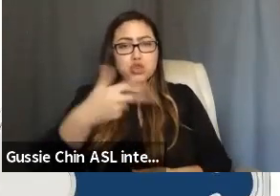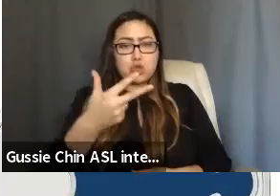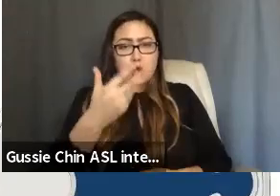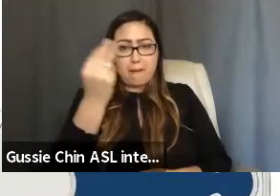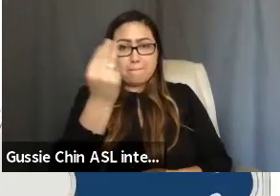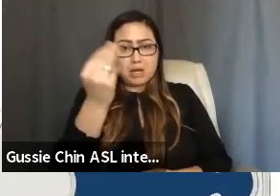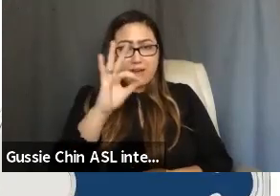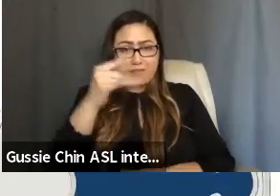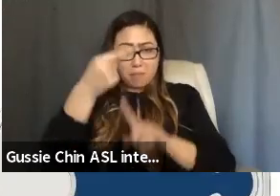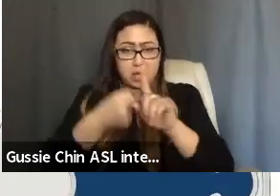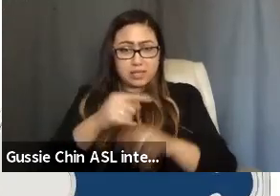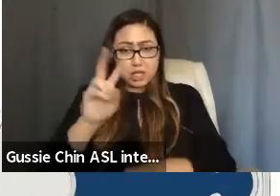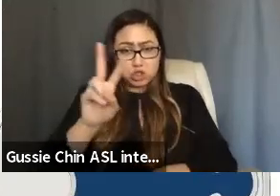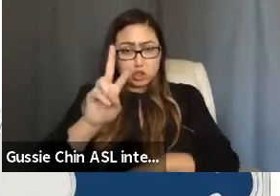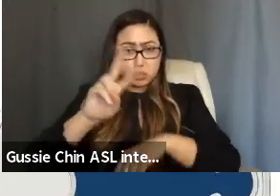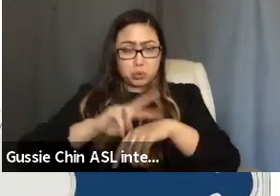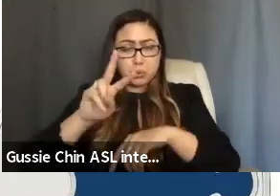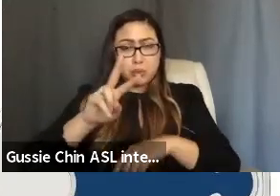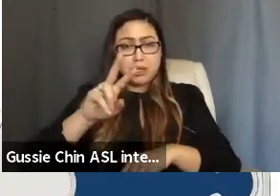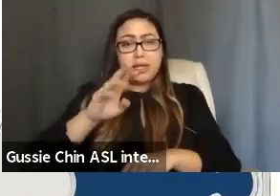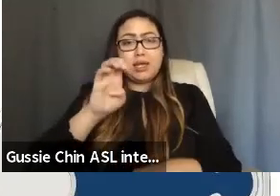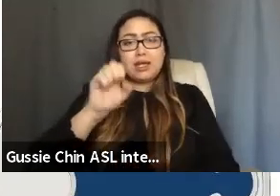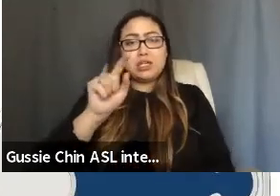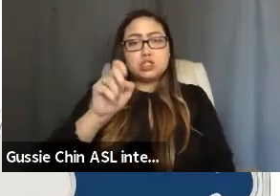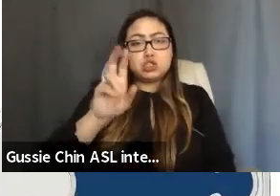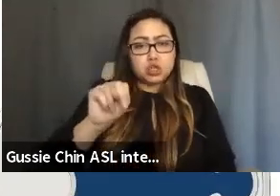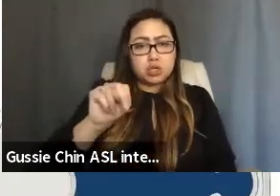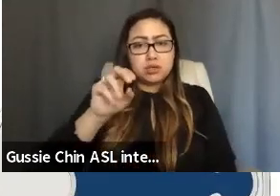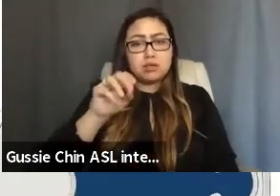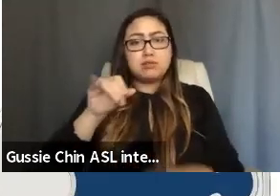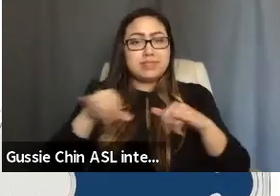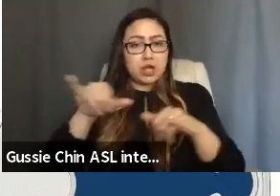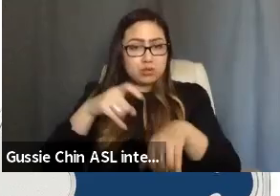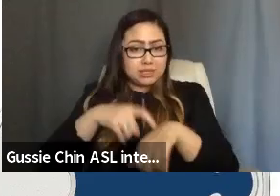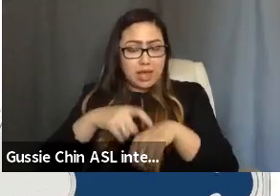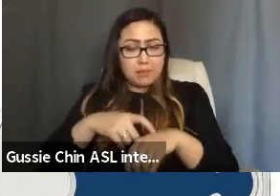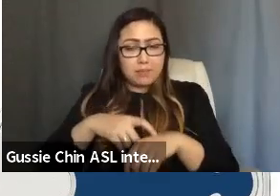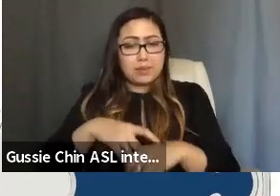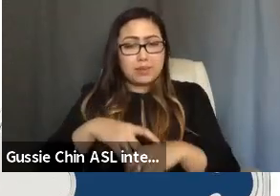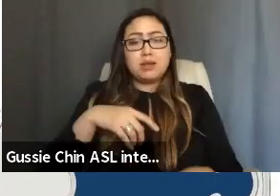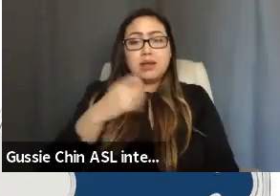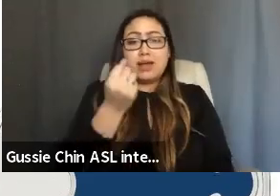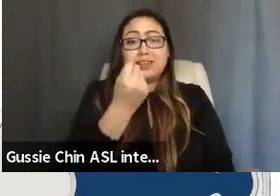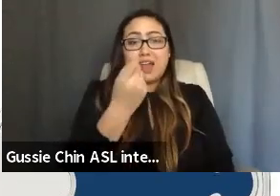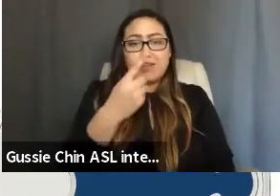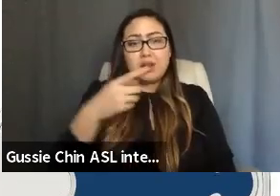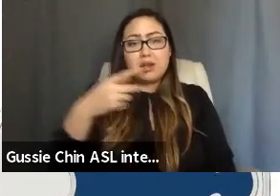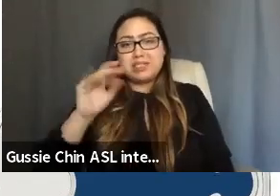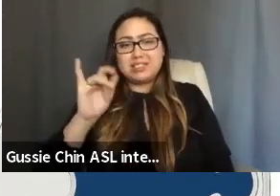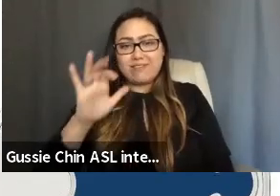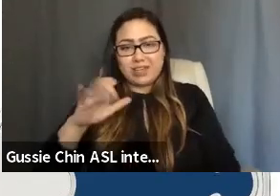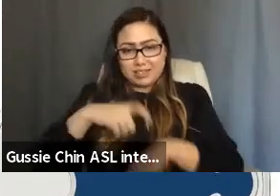2:00 p.m. Eastern standard time and 11:00 a.m. Pacific time. Except for January and February,